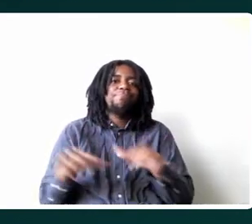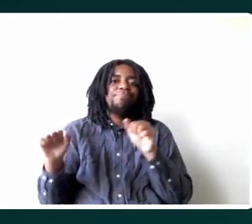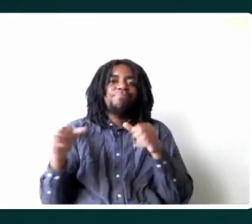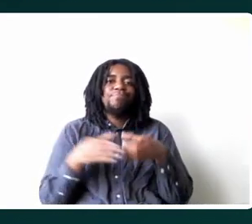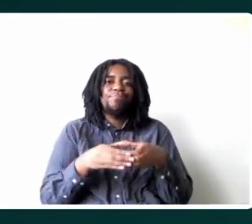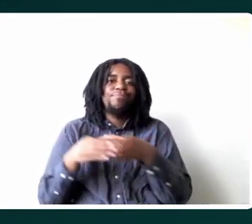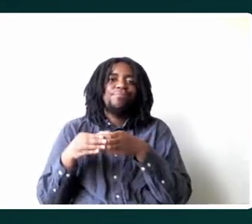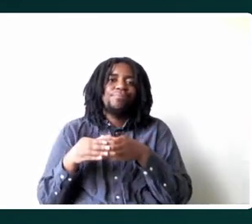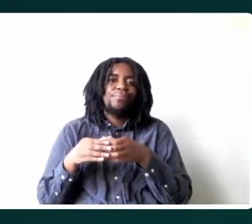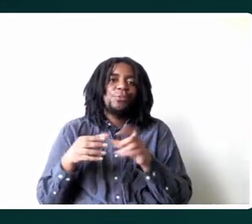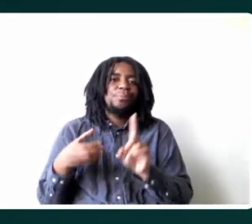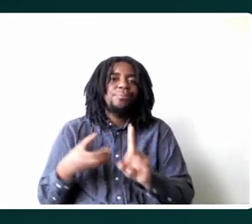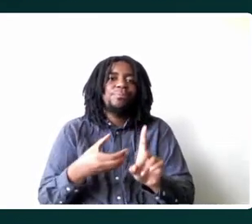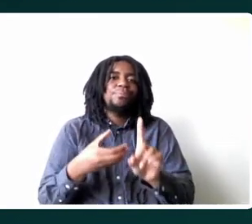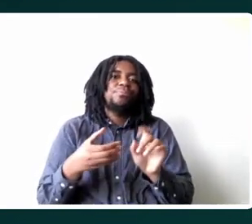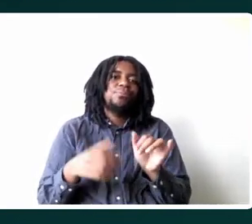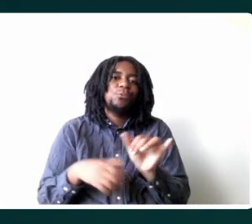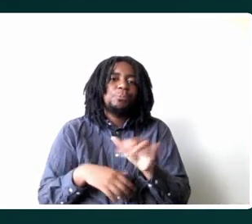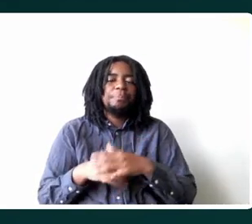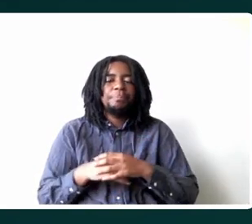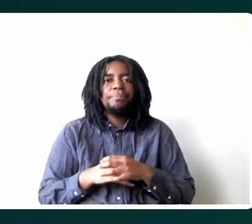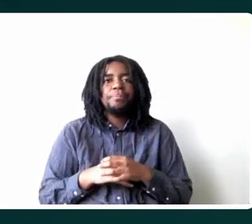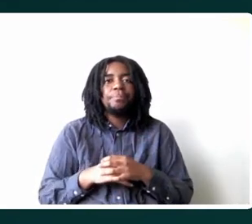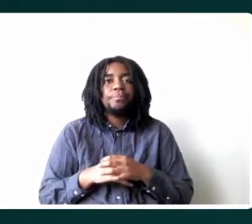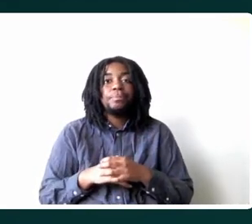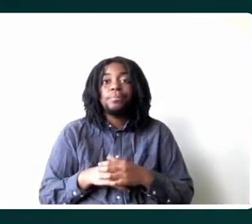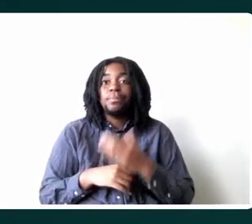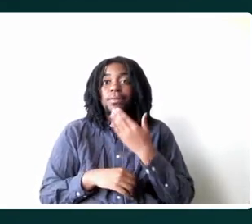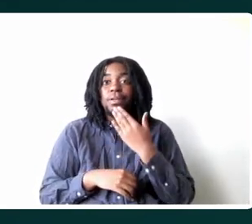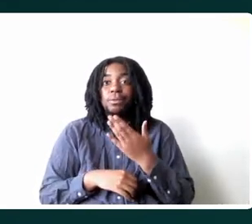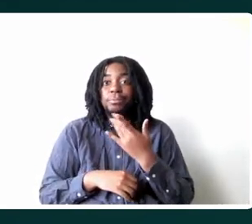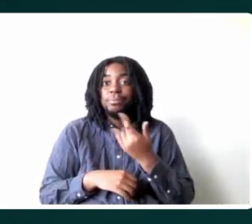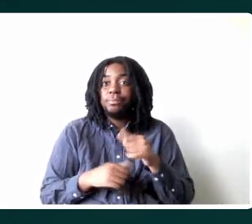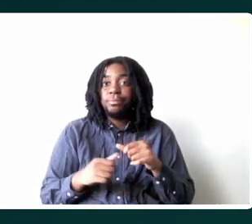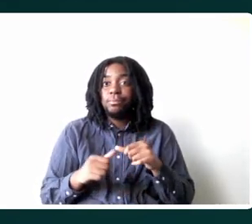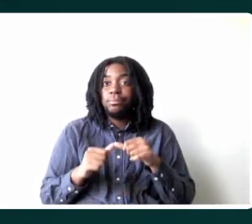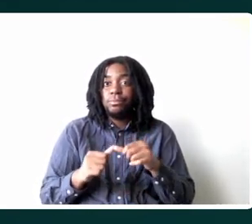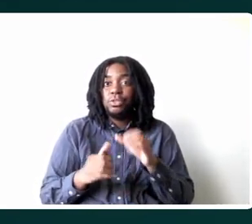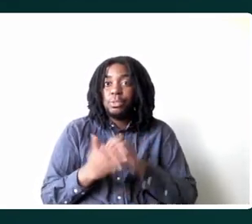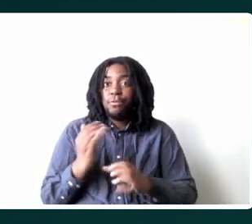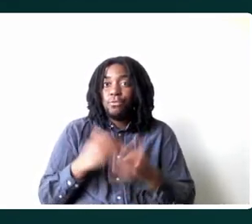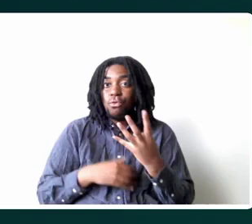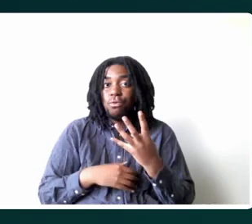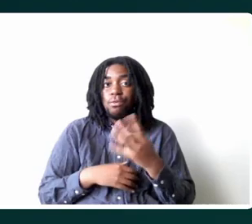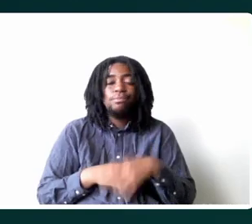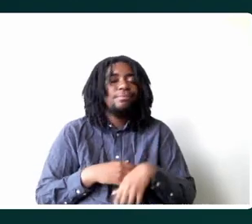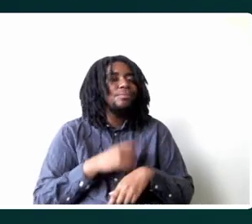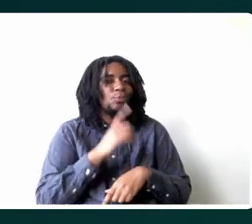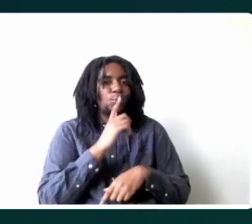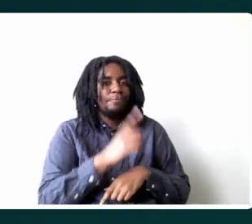Elizabeth Dale-Deines: Thank you. Shall we go on to Chapter 4? Samir Meghelli: Absolutely. Elizabeth Dale-Deines: Let's do it. Okay. So,